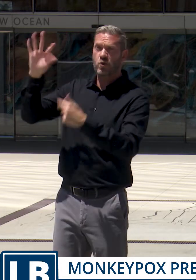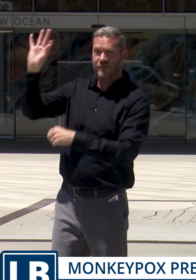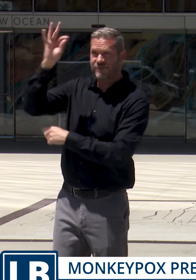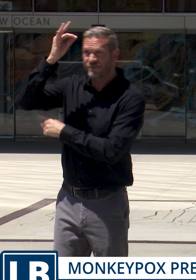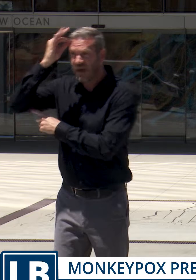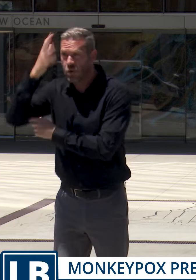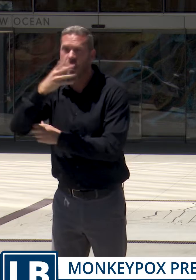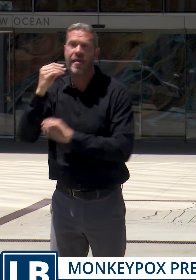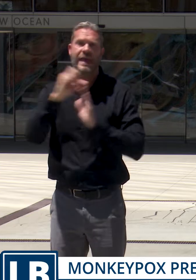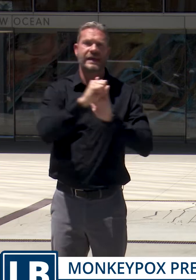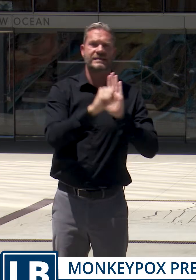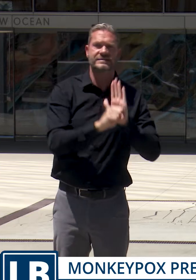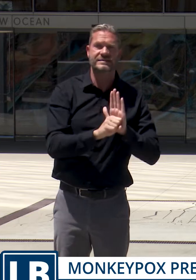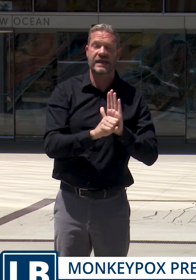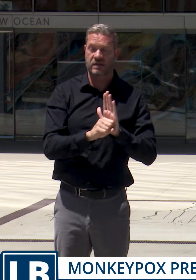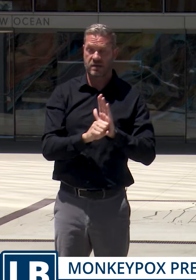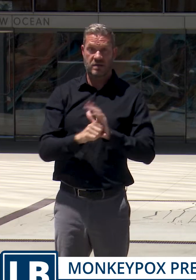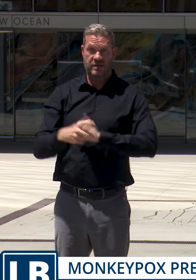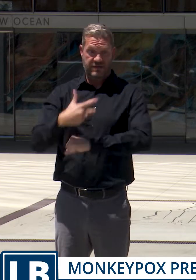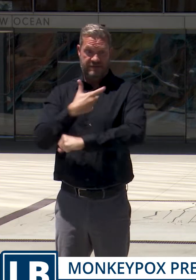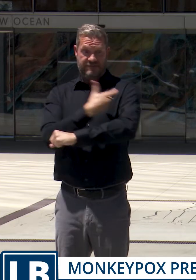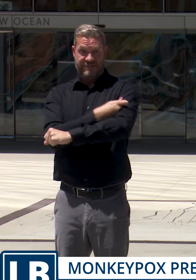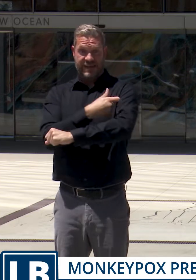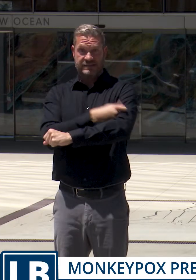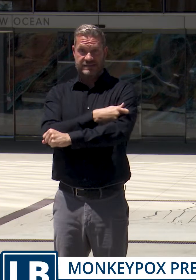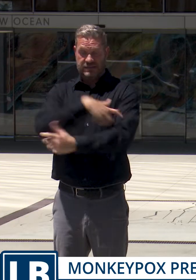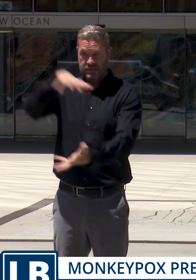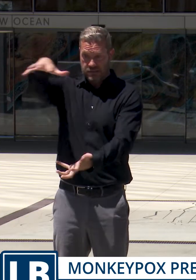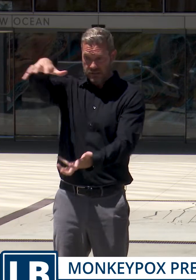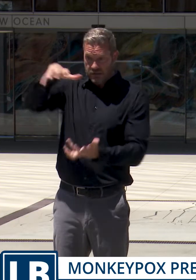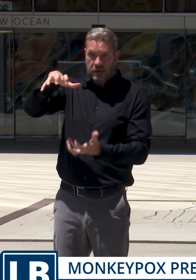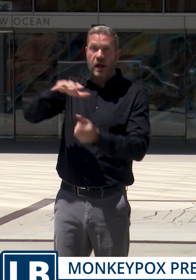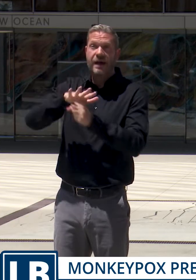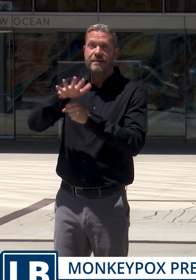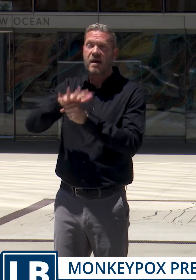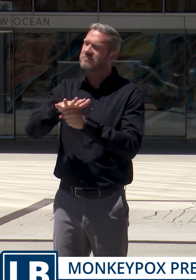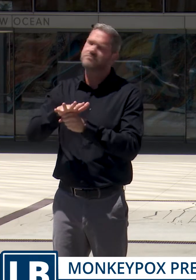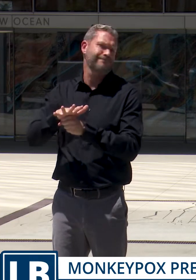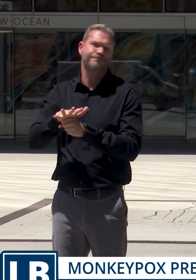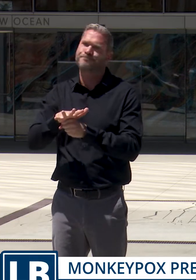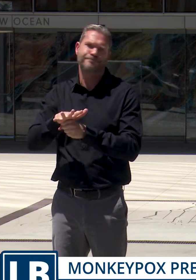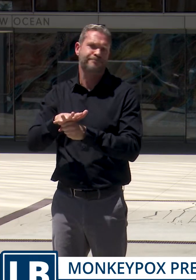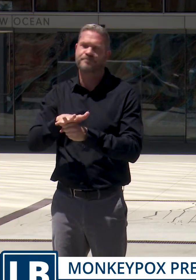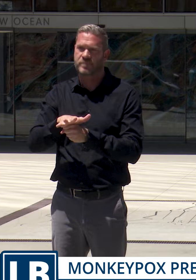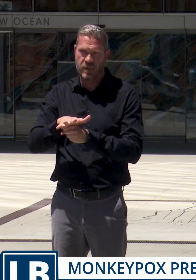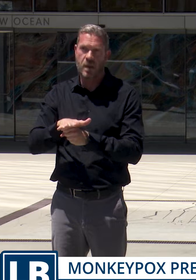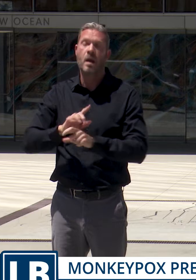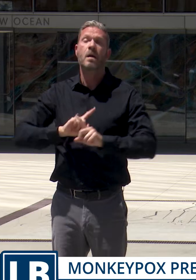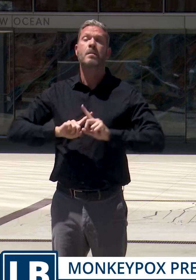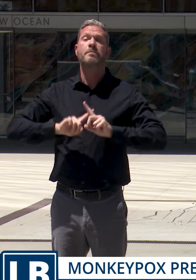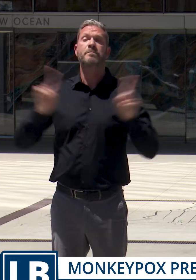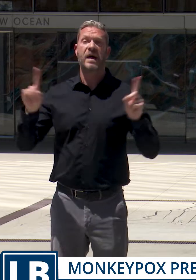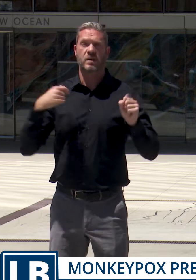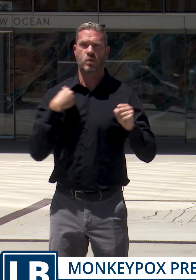that we do not have enough vaccine and it is very important that even though we are committed to getting all the vaccine out that we have